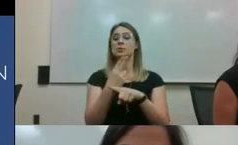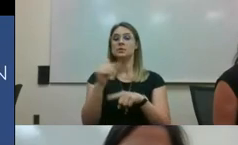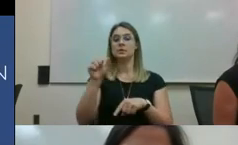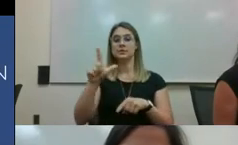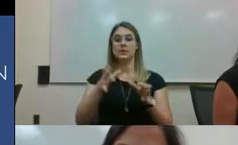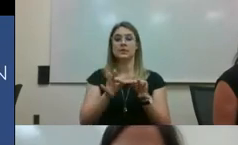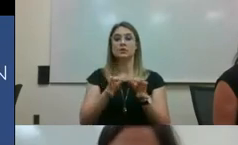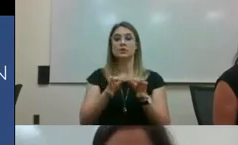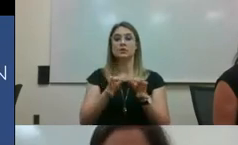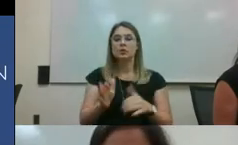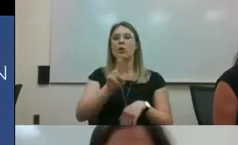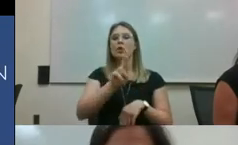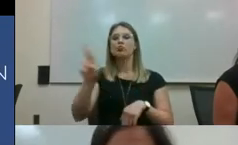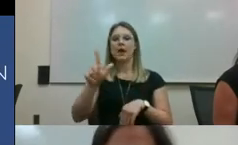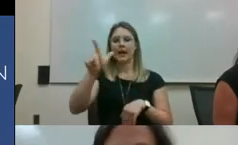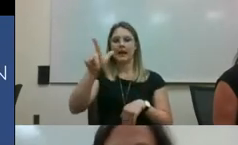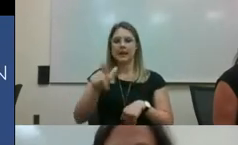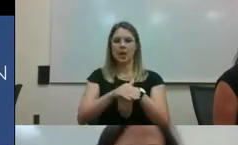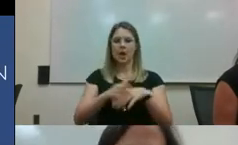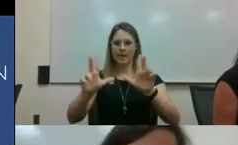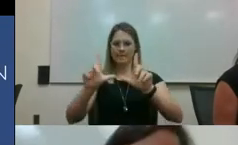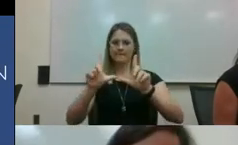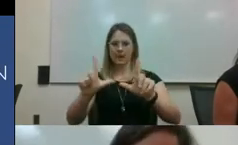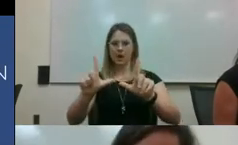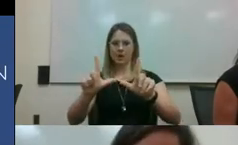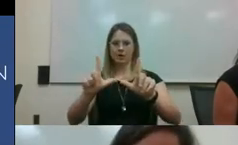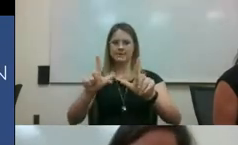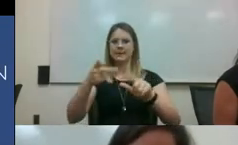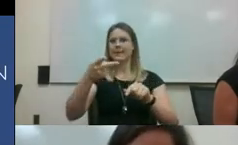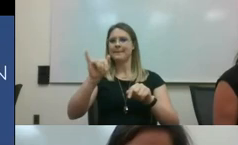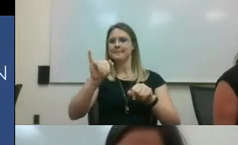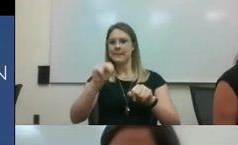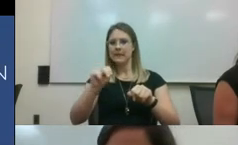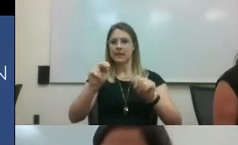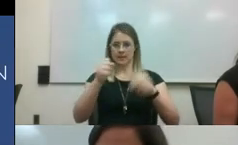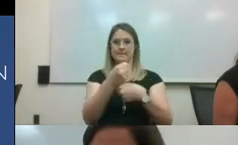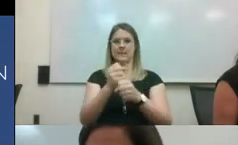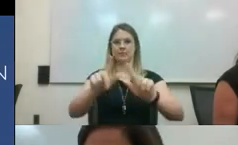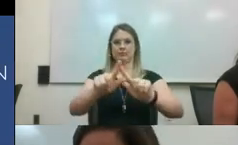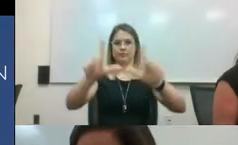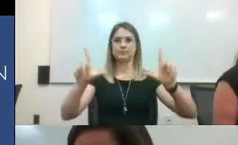you can just right click on that box, and you can pin that video and that way that video is front and center for you.